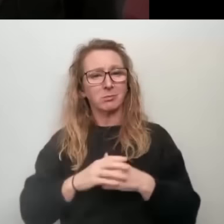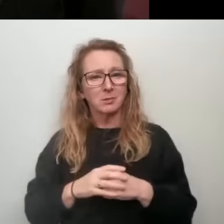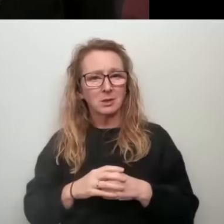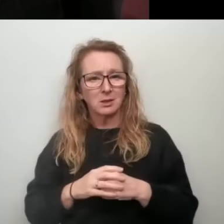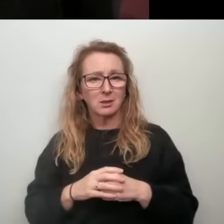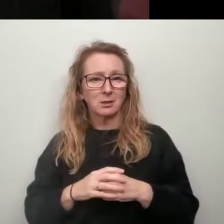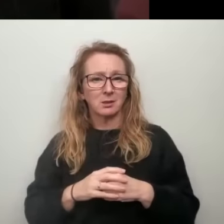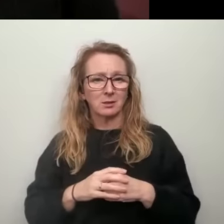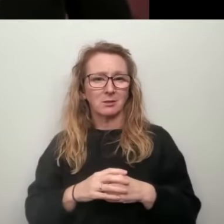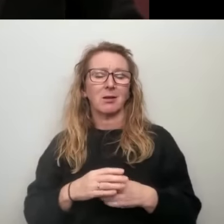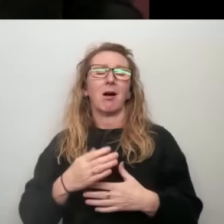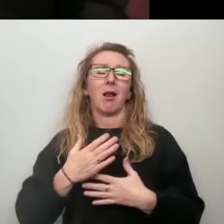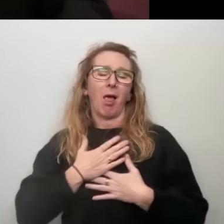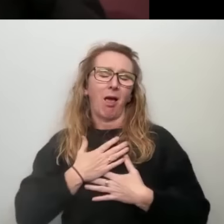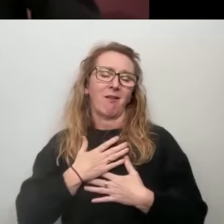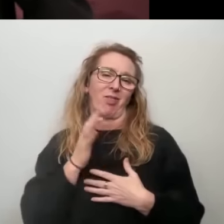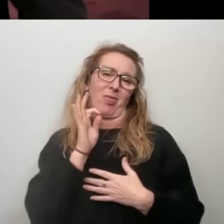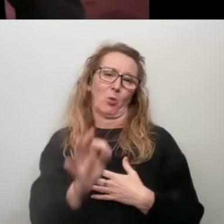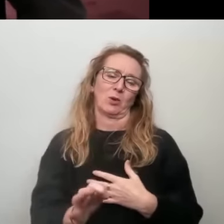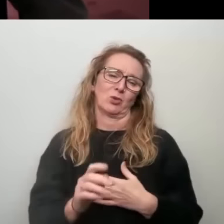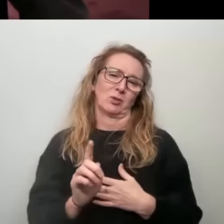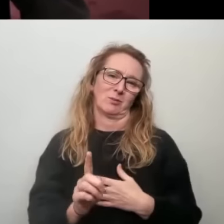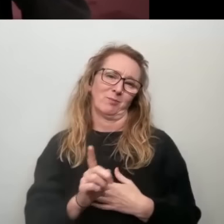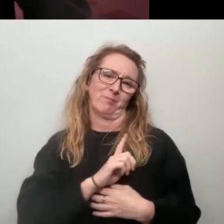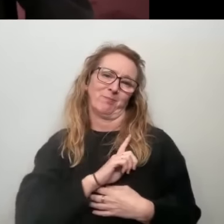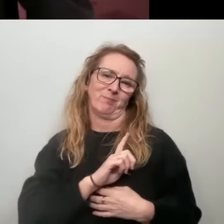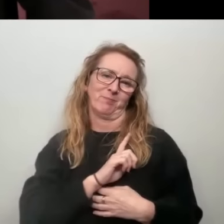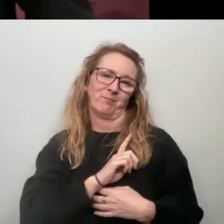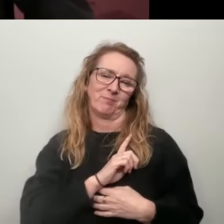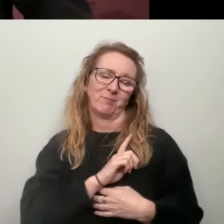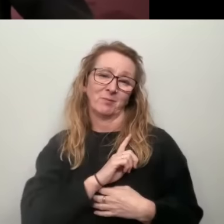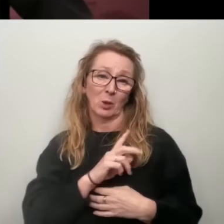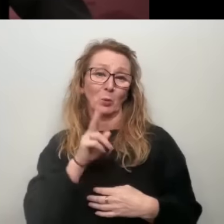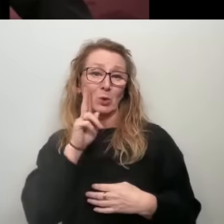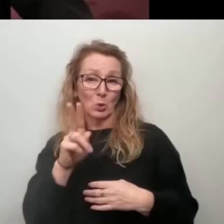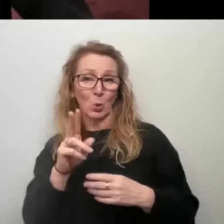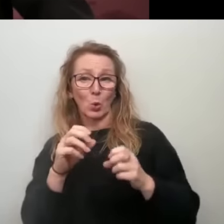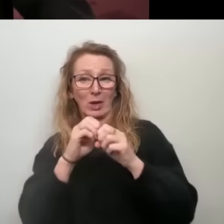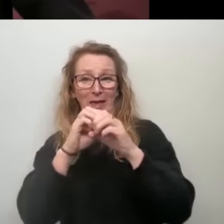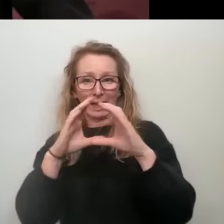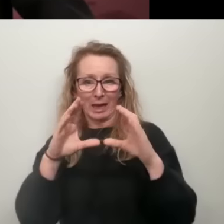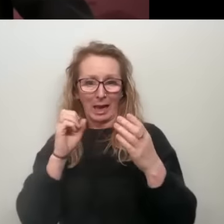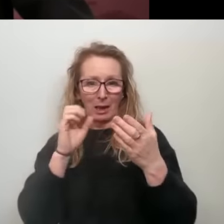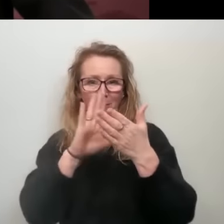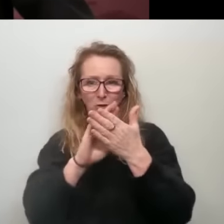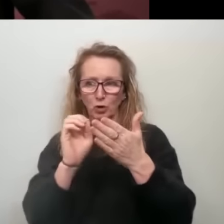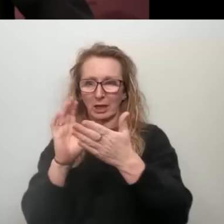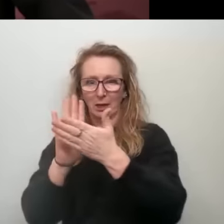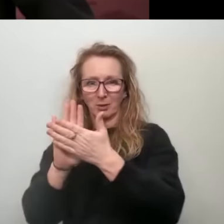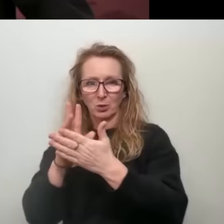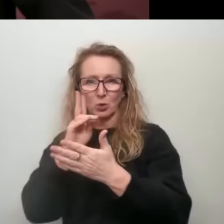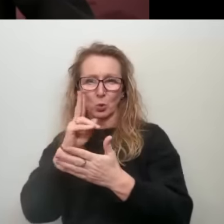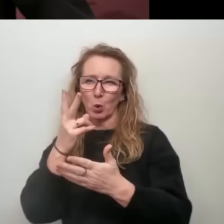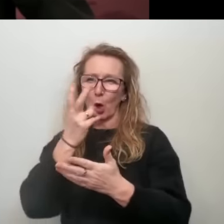I love that question because I mean we saw in some of the images that you can see this sort bolts and plates holding bricks and whatever together.